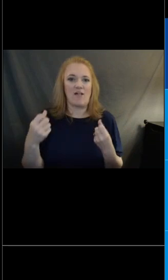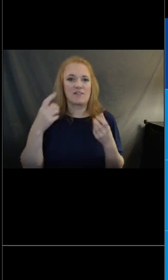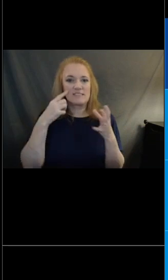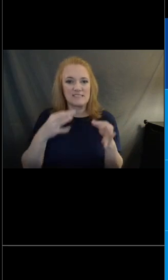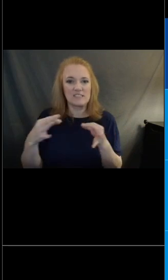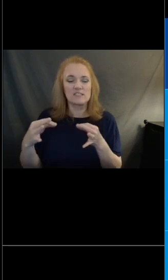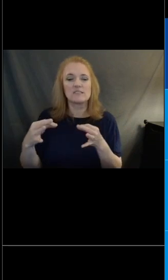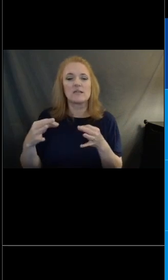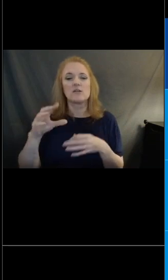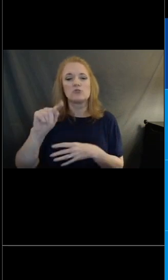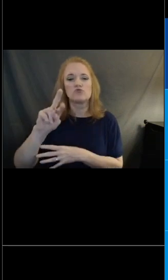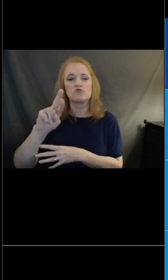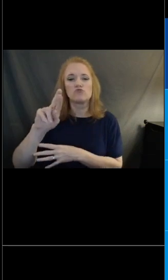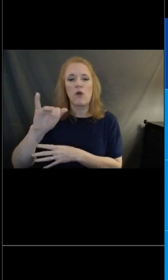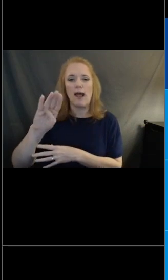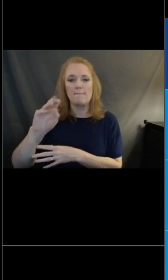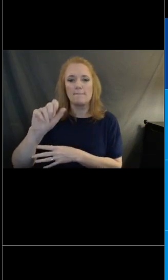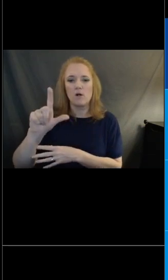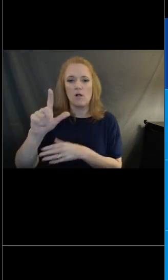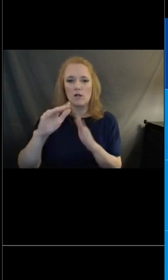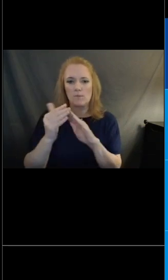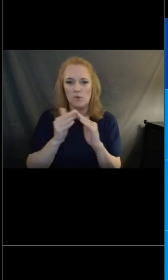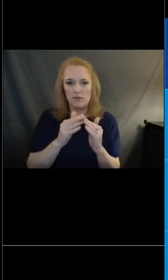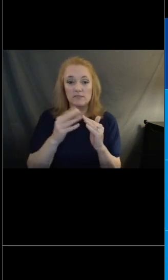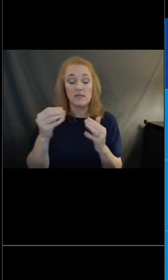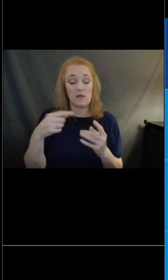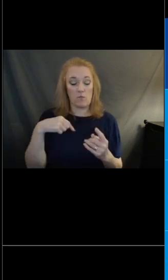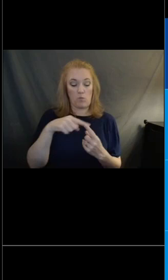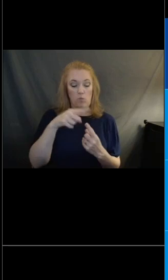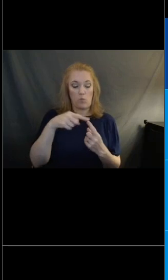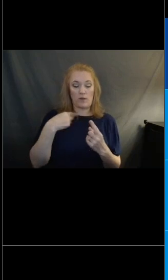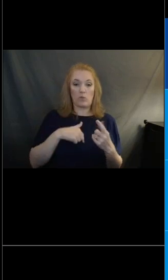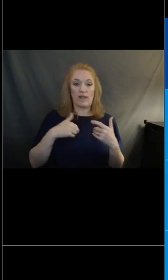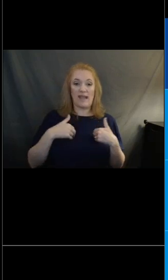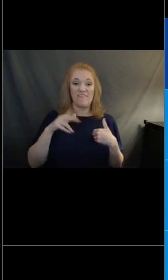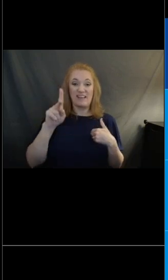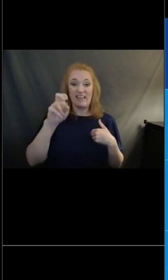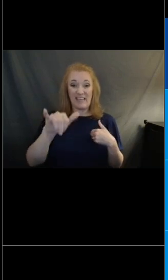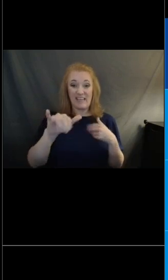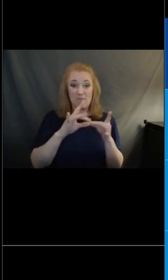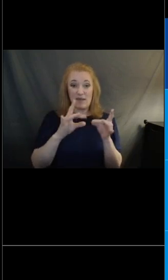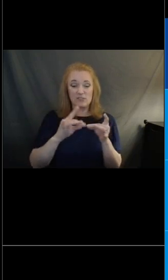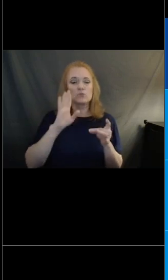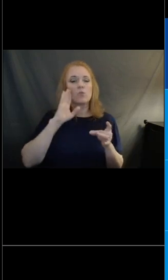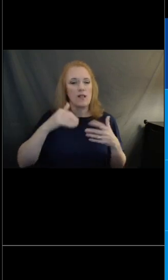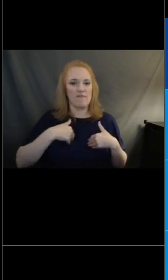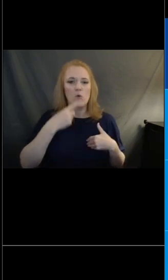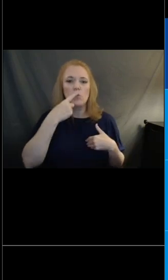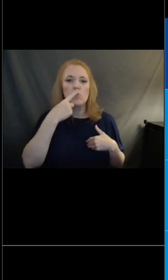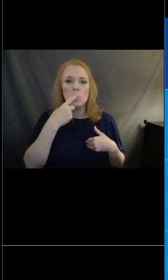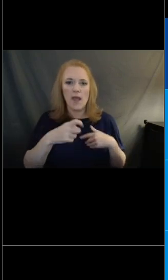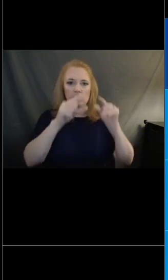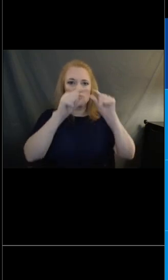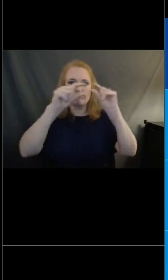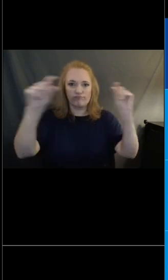will also note that when we do have Key Messages, there is a red banner on heat.gov as well.